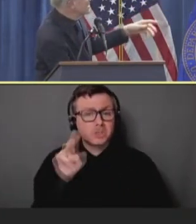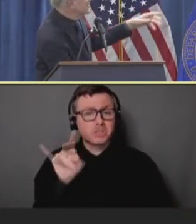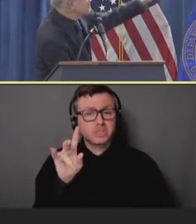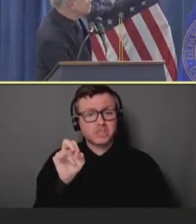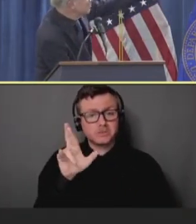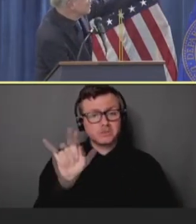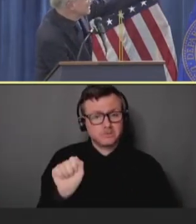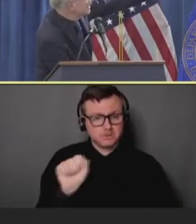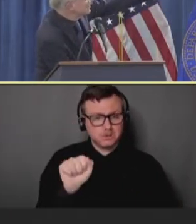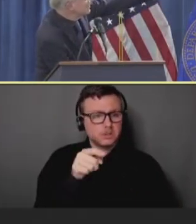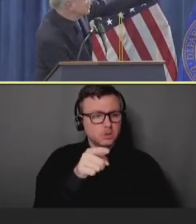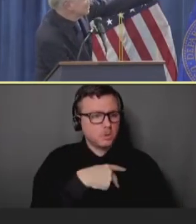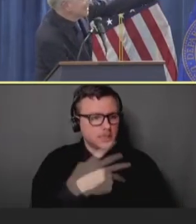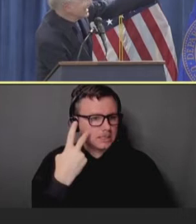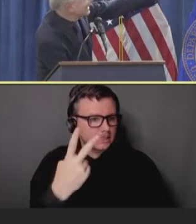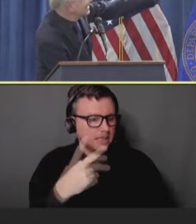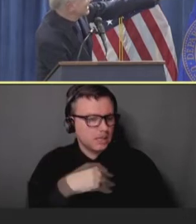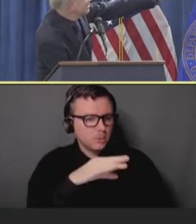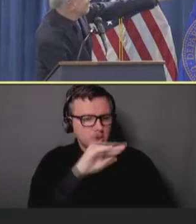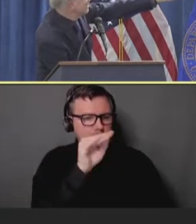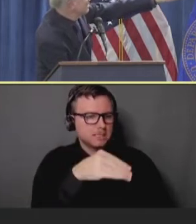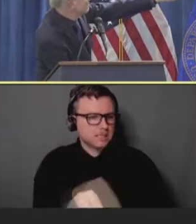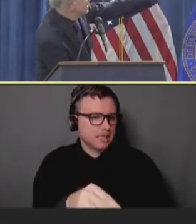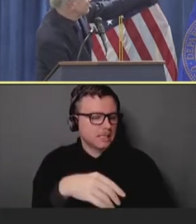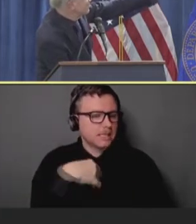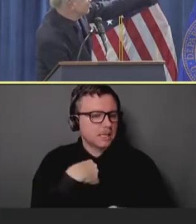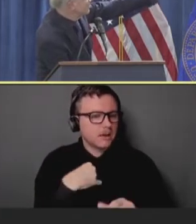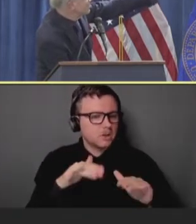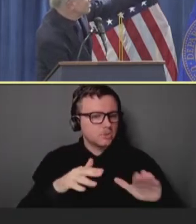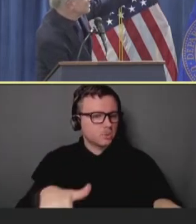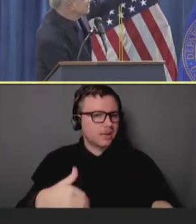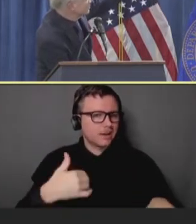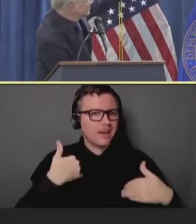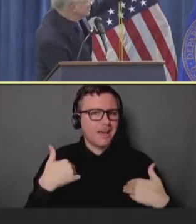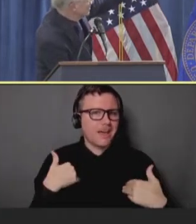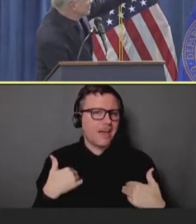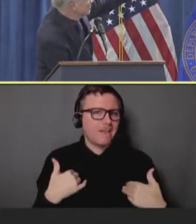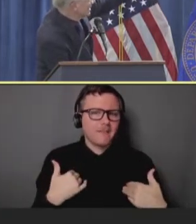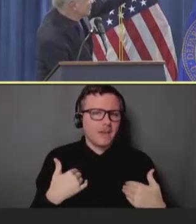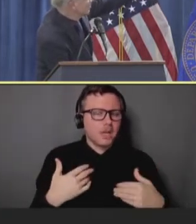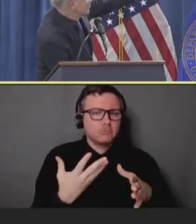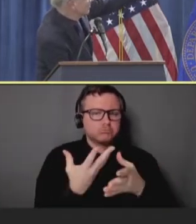And these are the percentage of children lacking antibody after three doses of live poliovirus